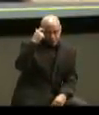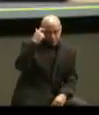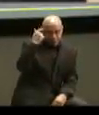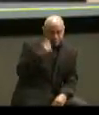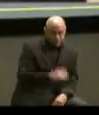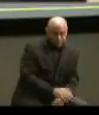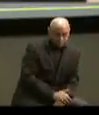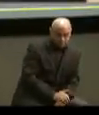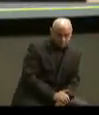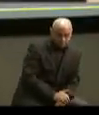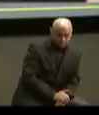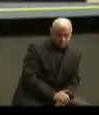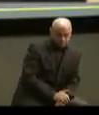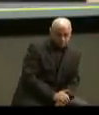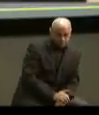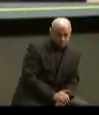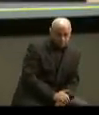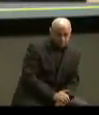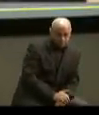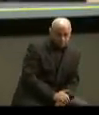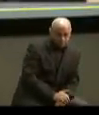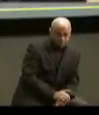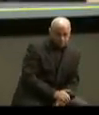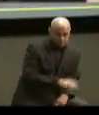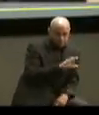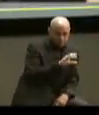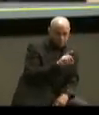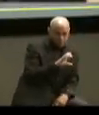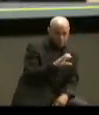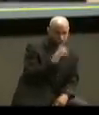THE QUESTION ONLINE COMES IN FROM CDC.